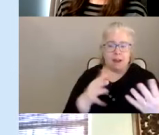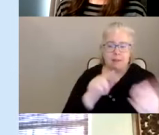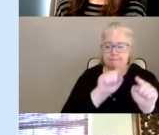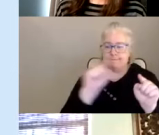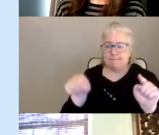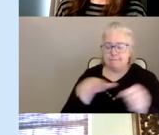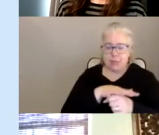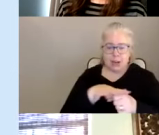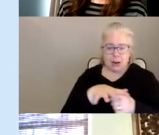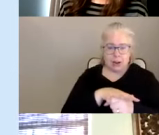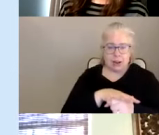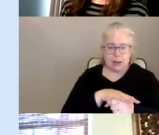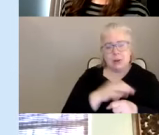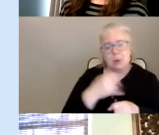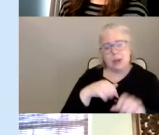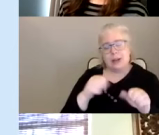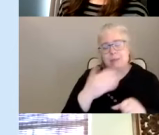So we can also be a really good resource for you.